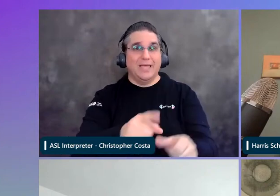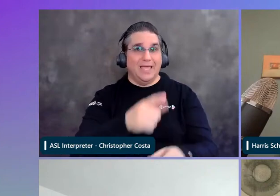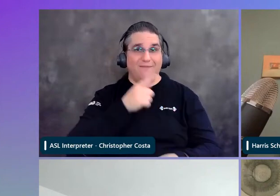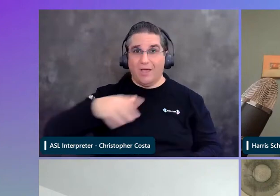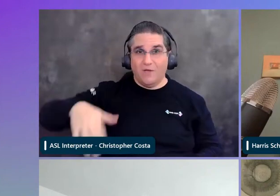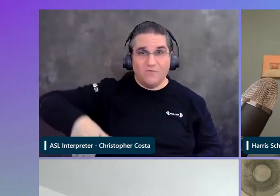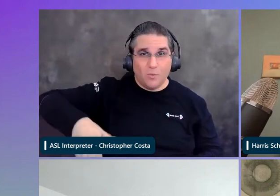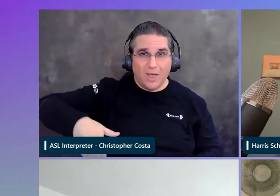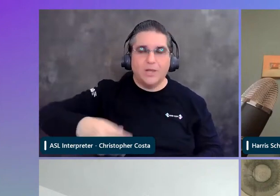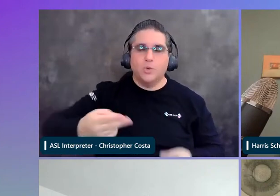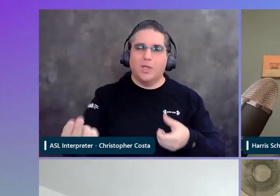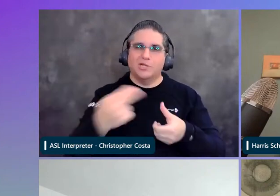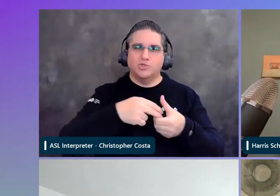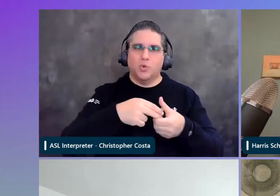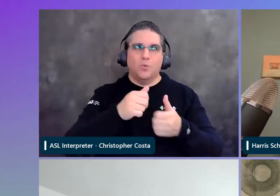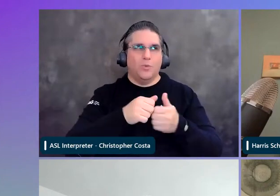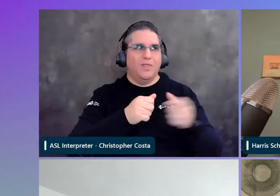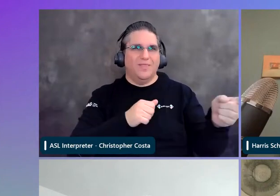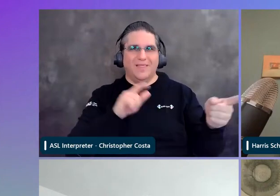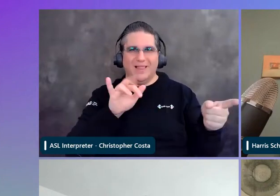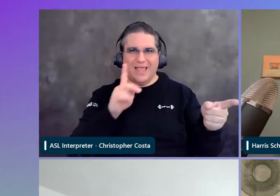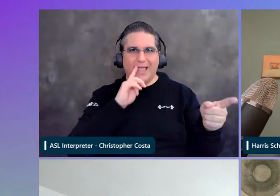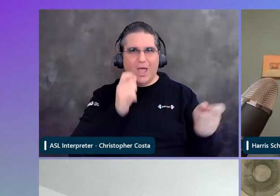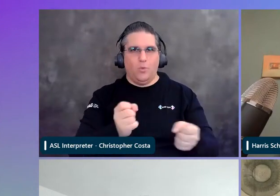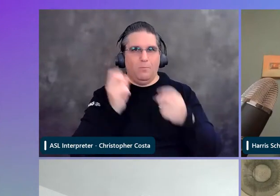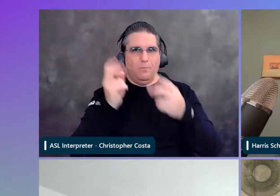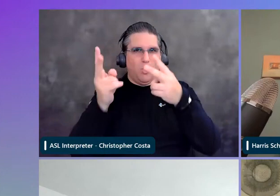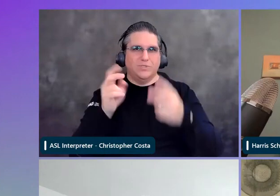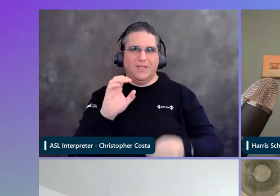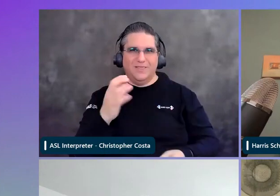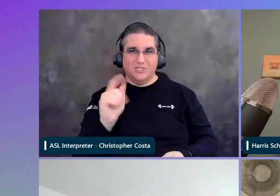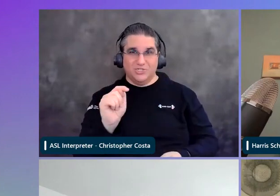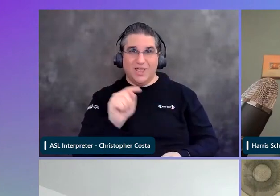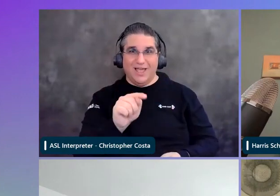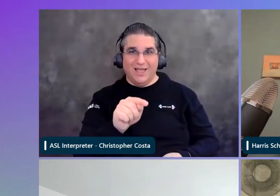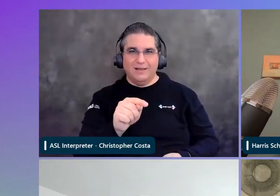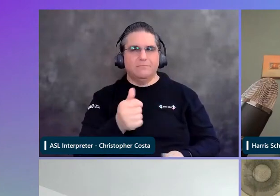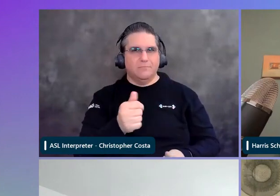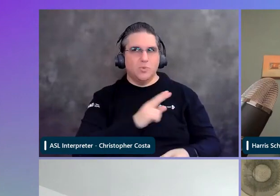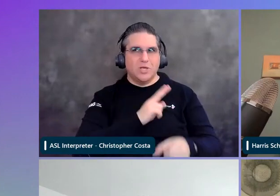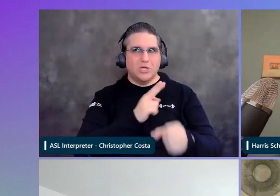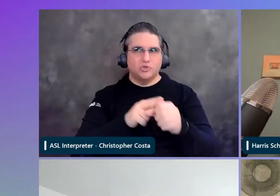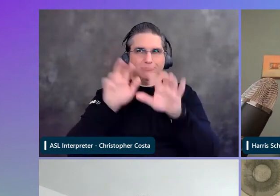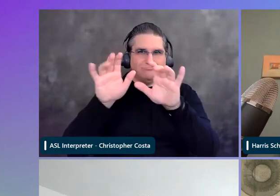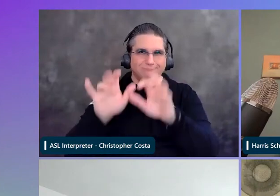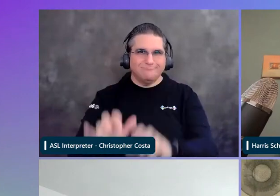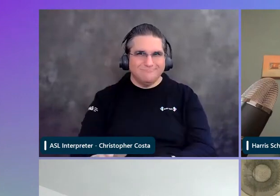can join via the link I'm going to post in chat here in a second, and, uh, be sure to